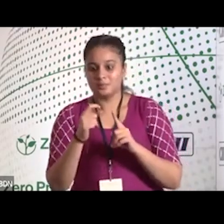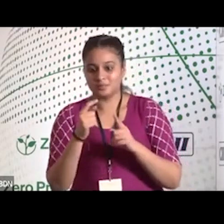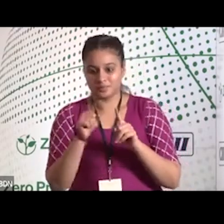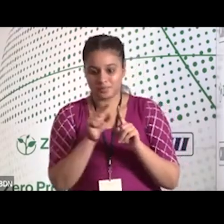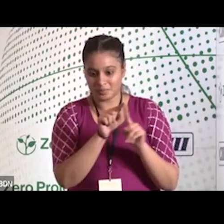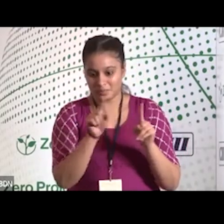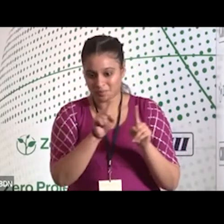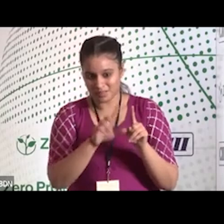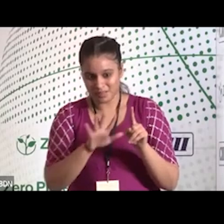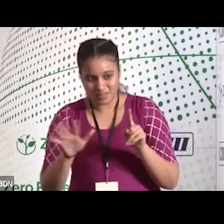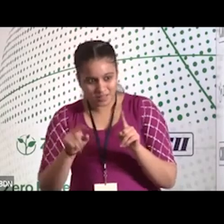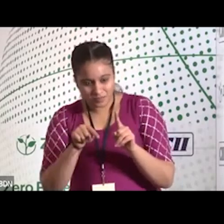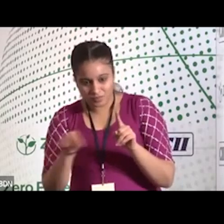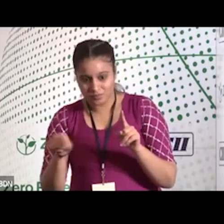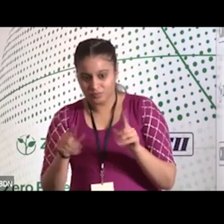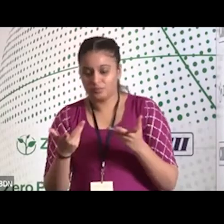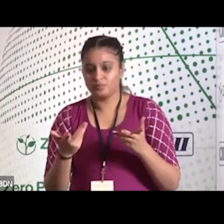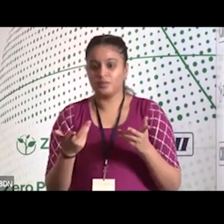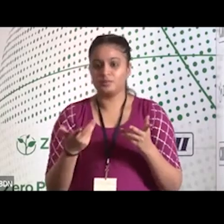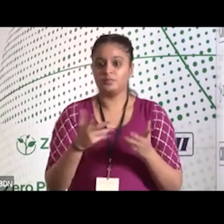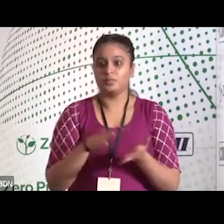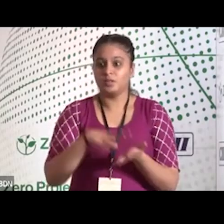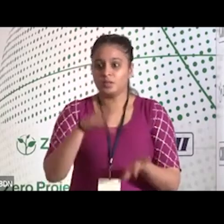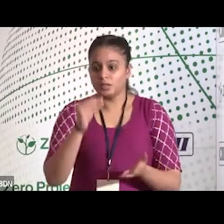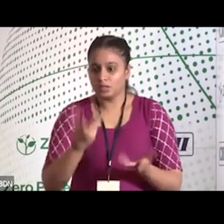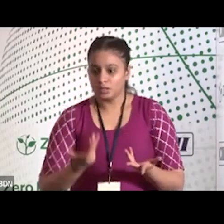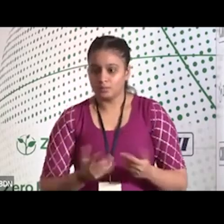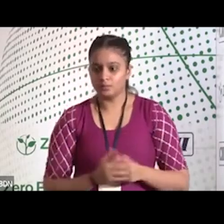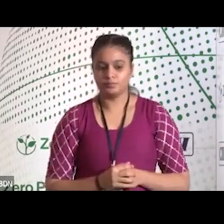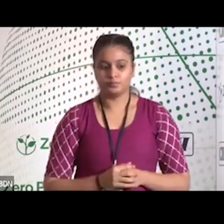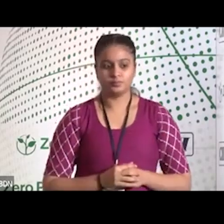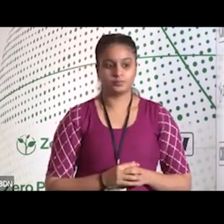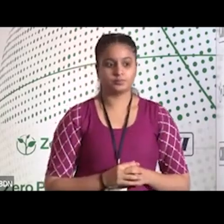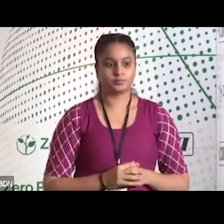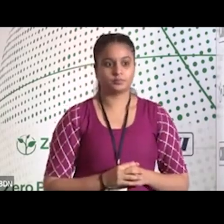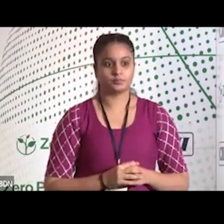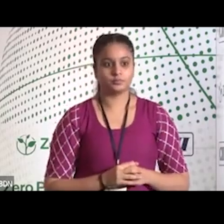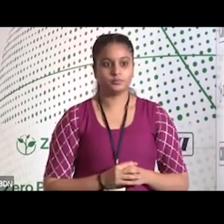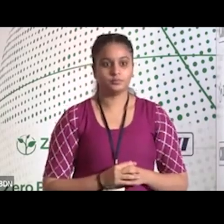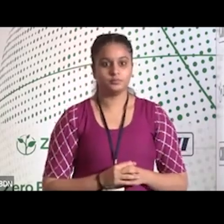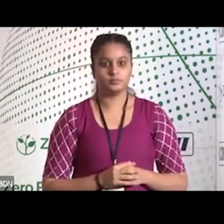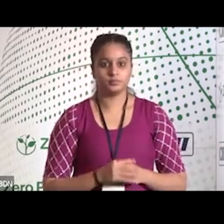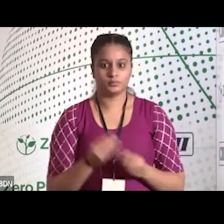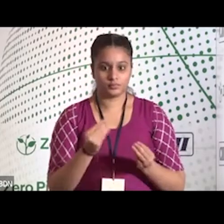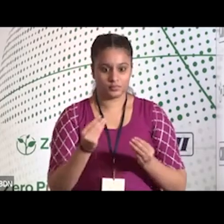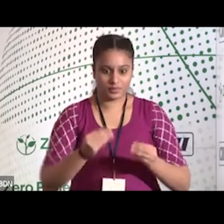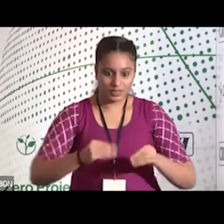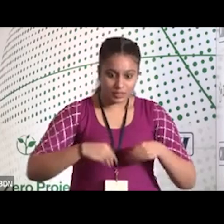is where the act is, that if we are going to provide them exactly